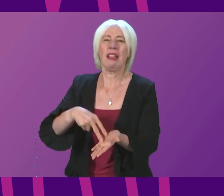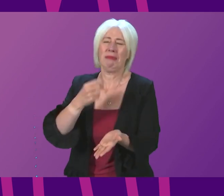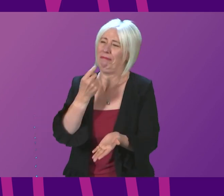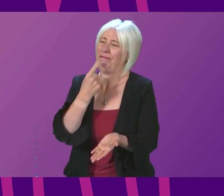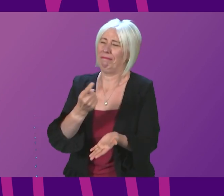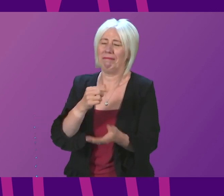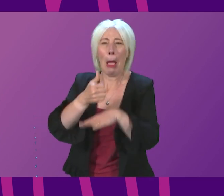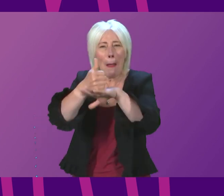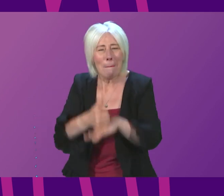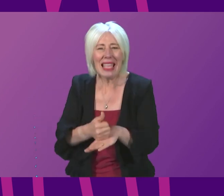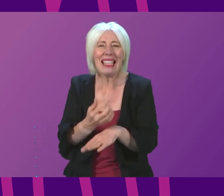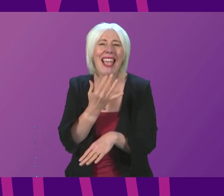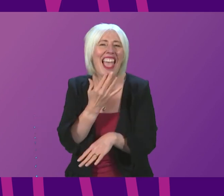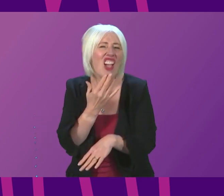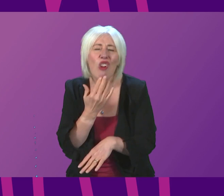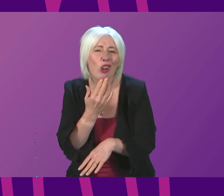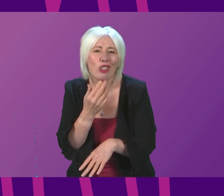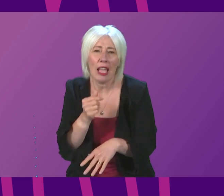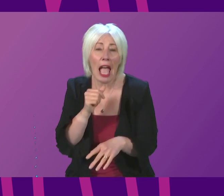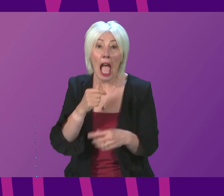errors, it is not “condescending” to point them out.